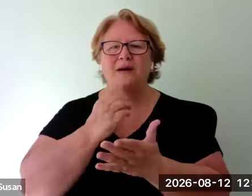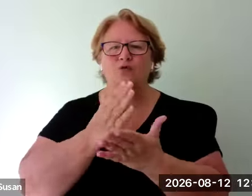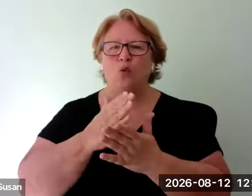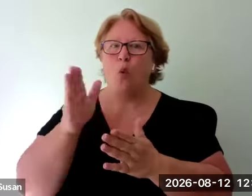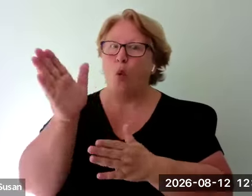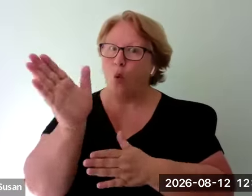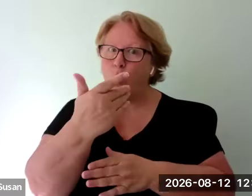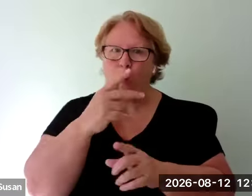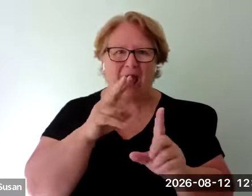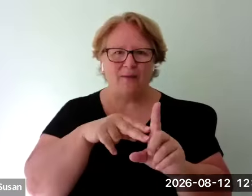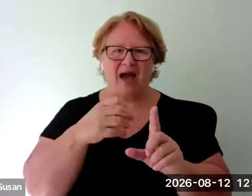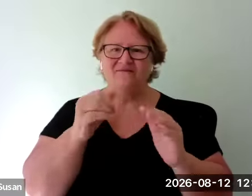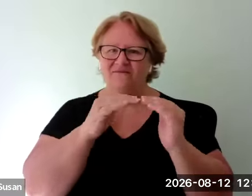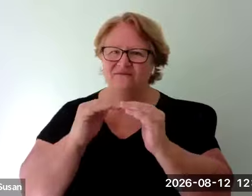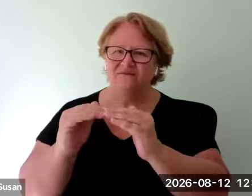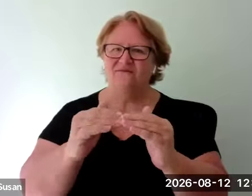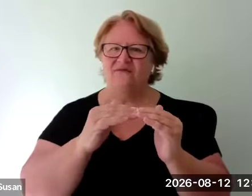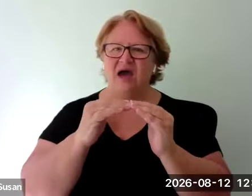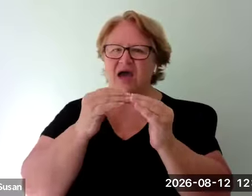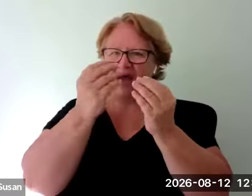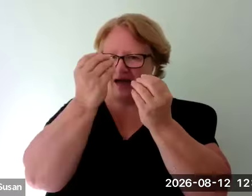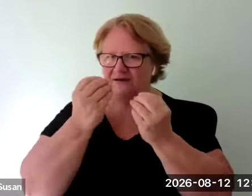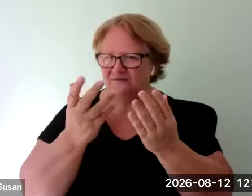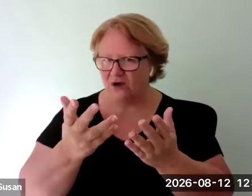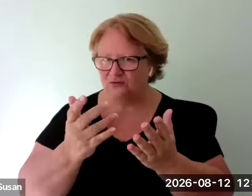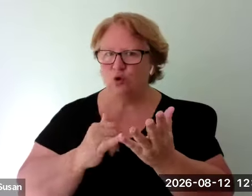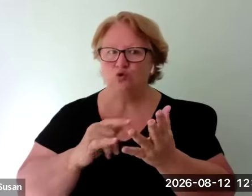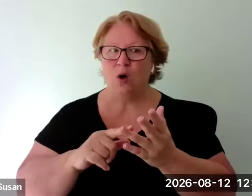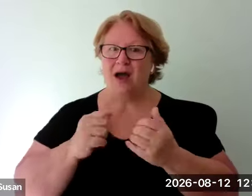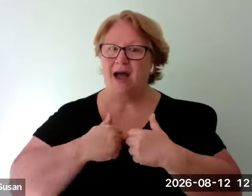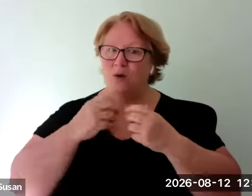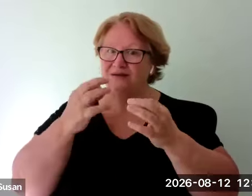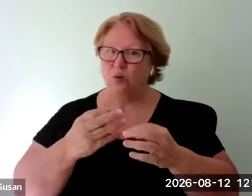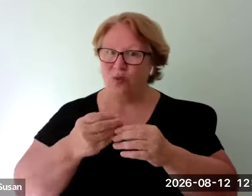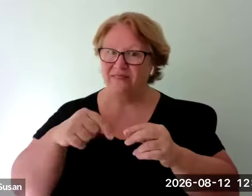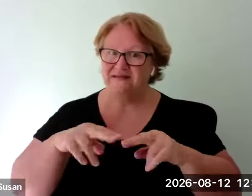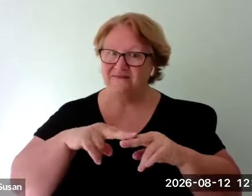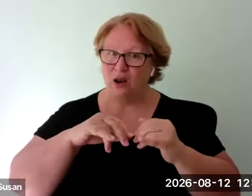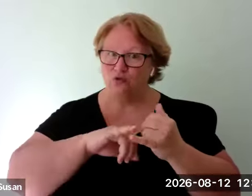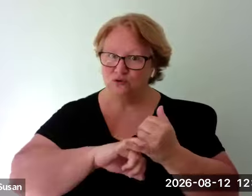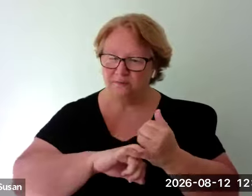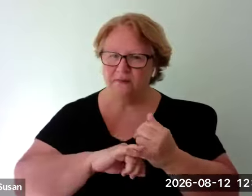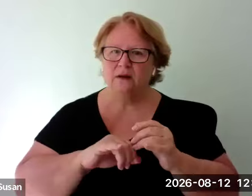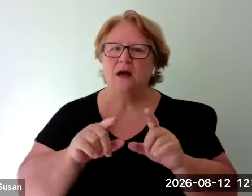is definitely eligible or not. We want to make sure that all applicants receive fair and consistent advice. So